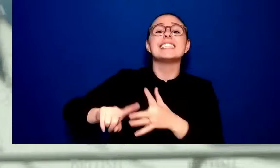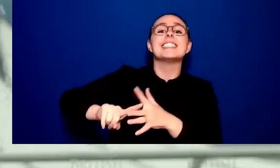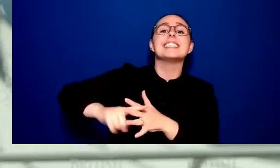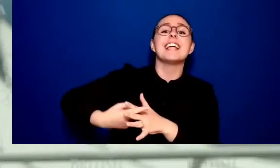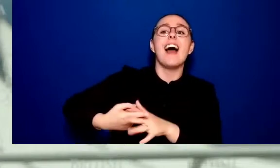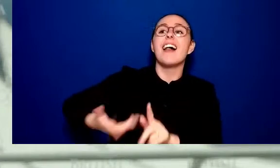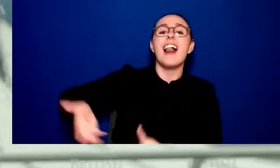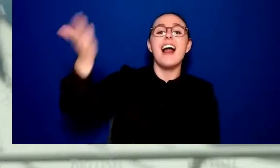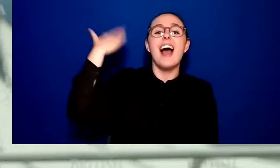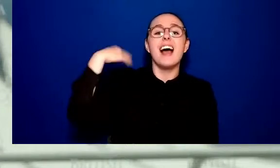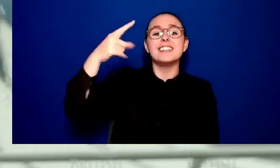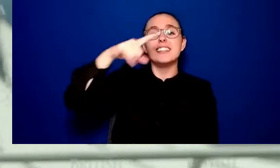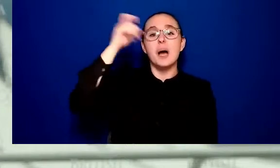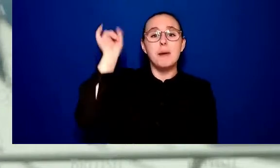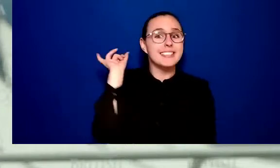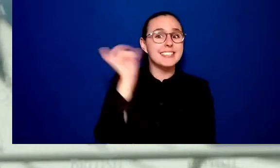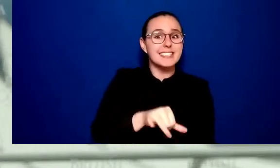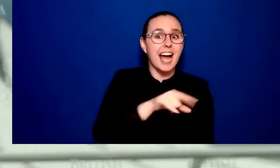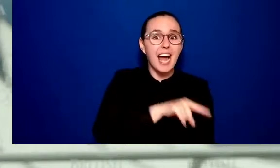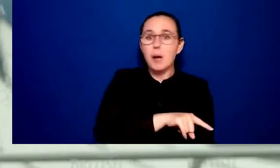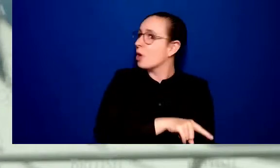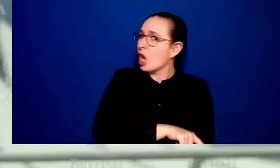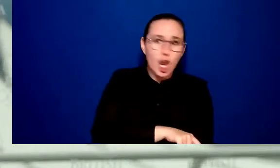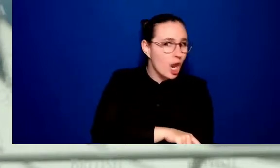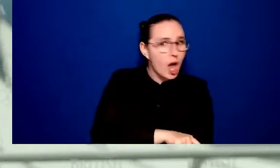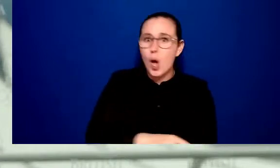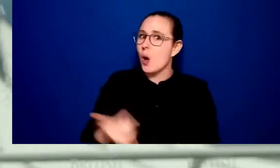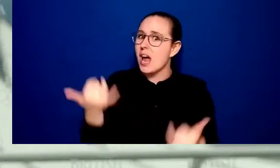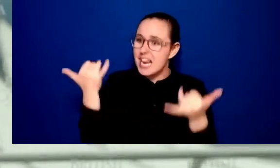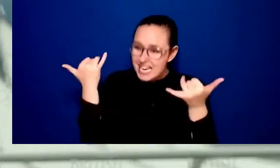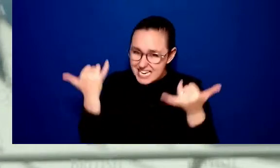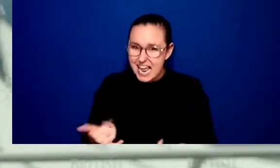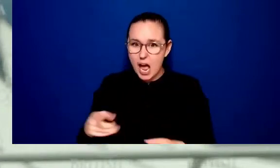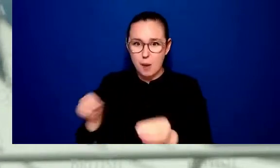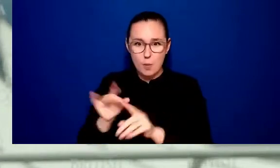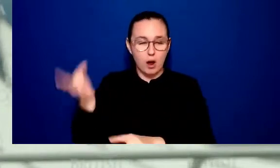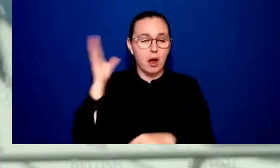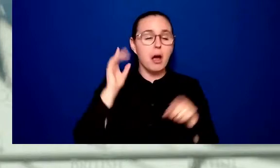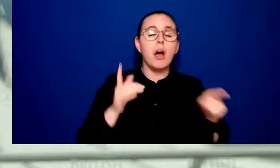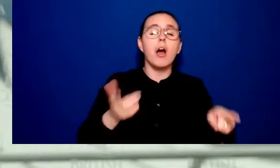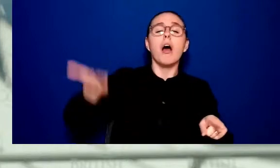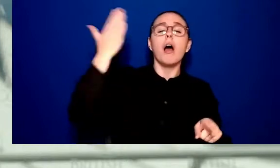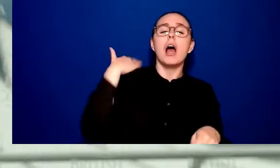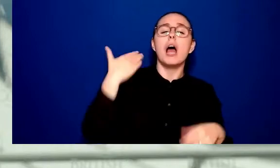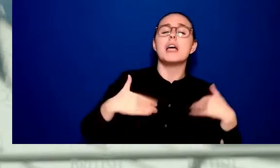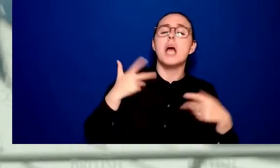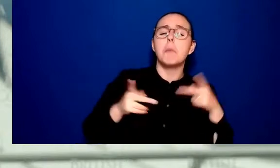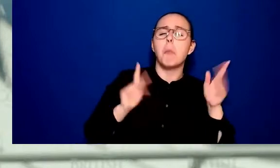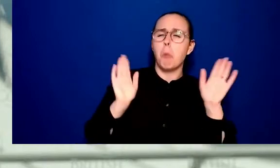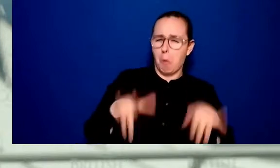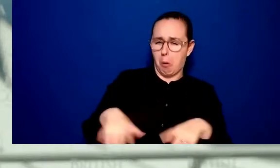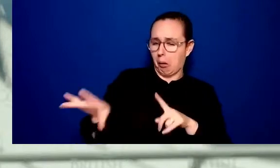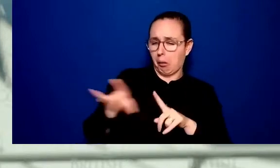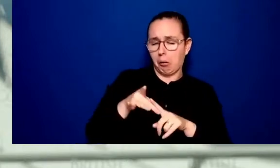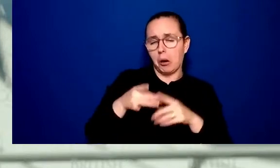people had relatively mild illness. We are seeing severe illness in young people without